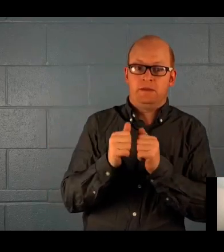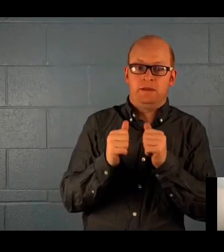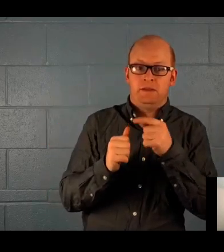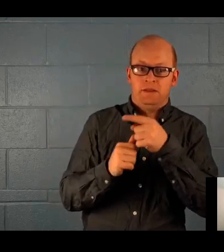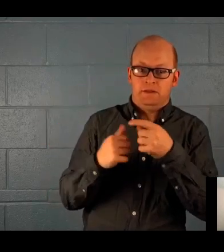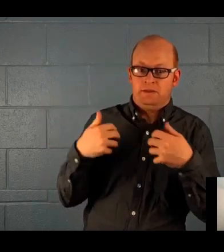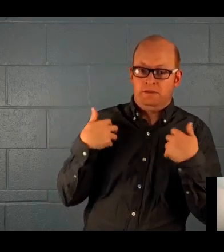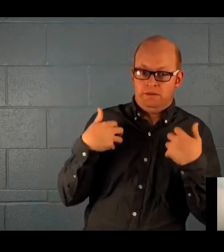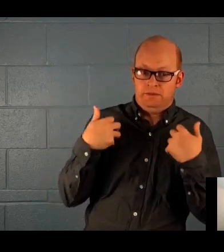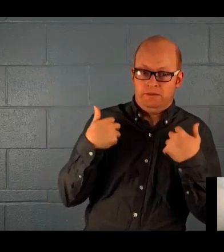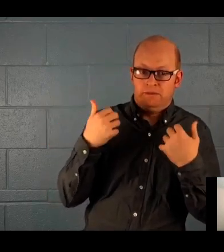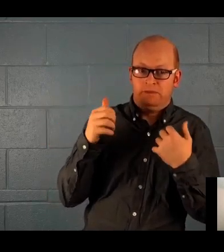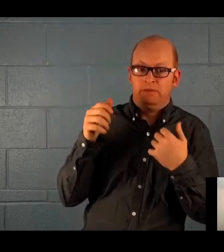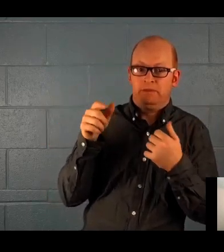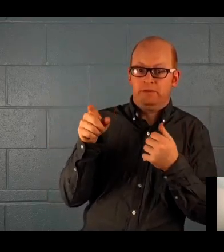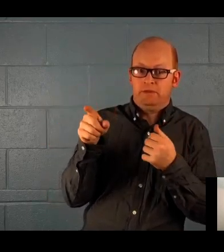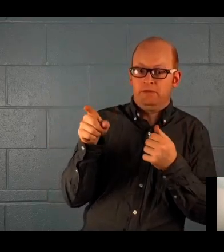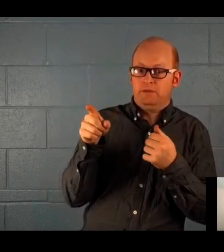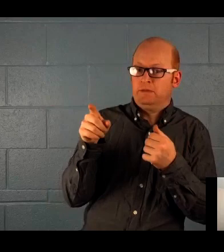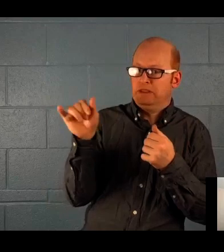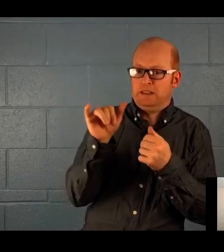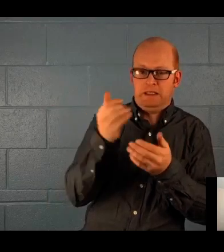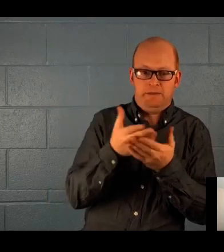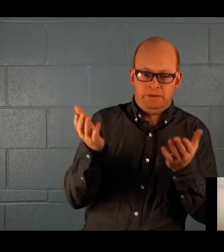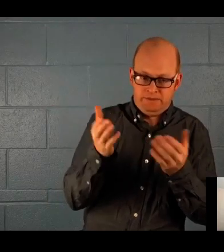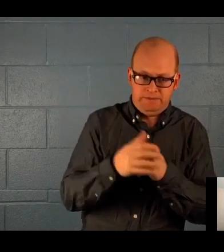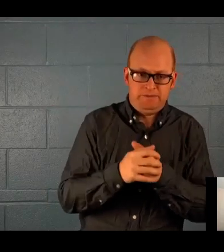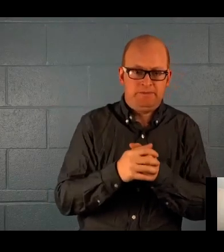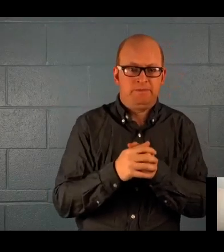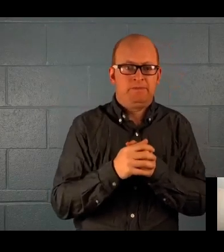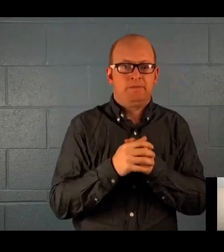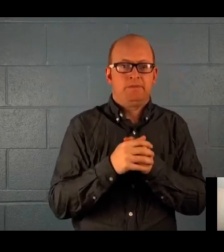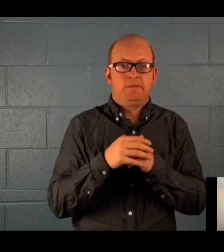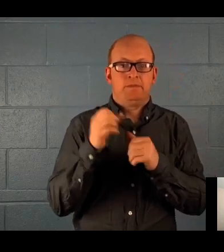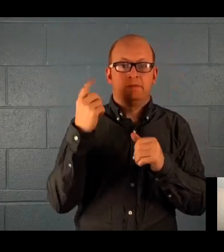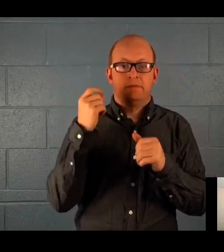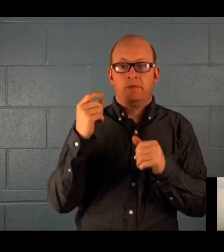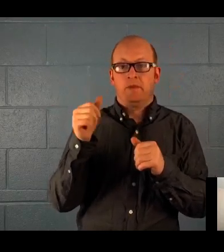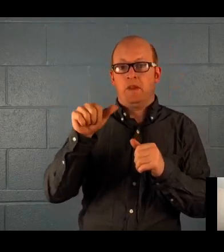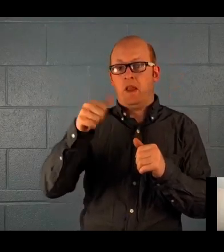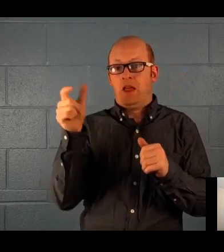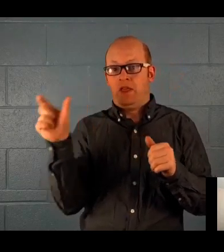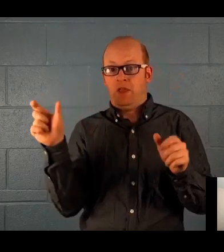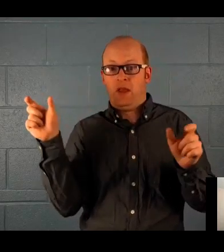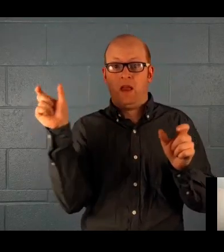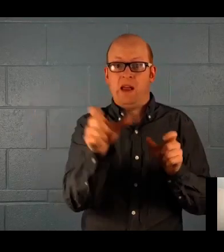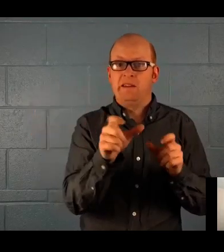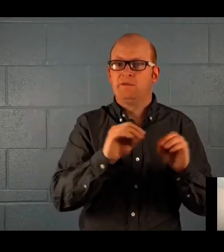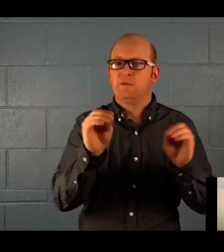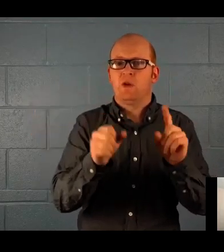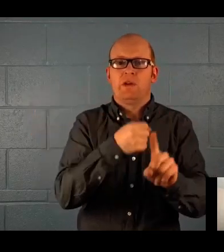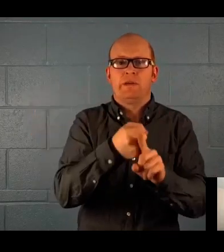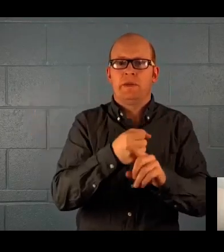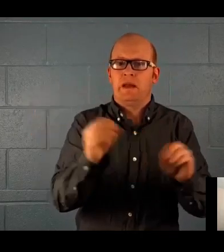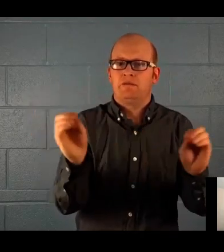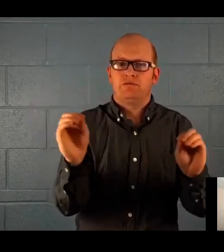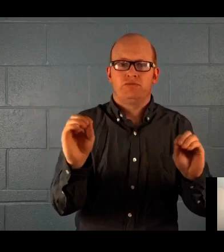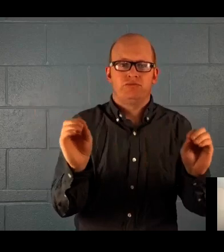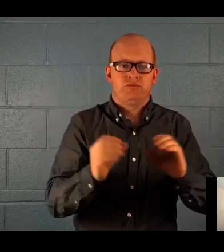The back half vector alone had no impact on retinal function whatsoever. But this tells us something about the dual vectors,